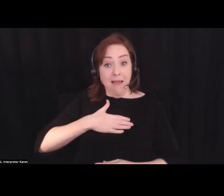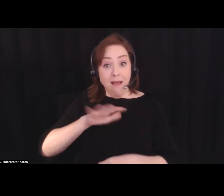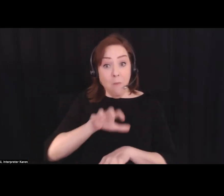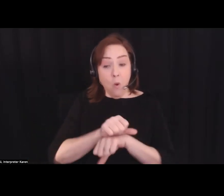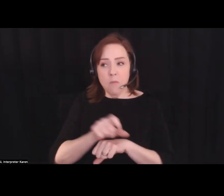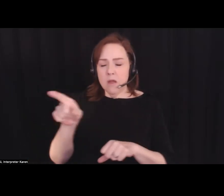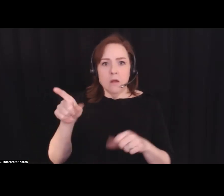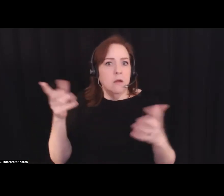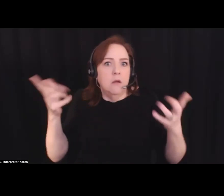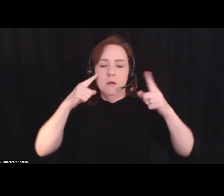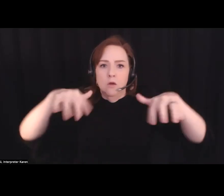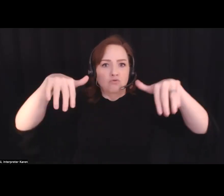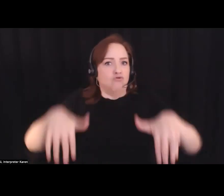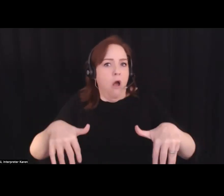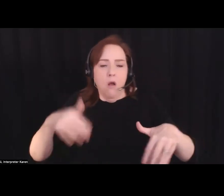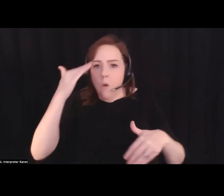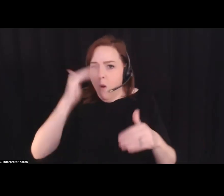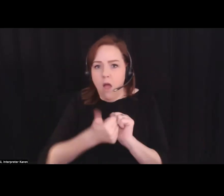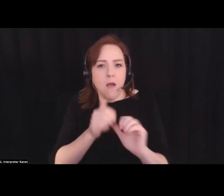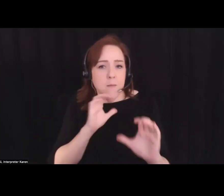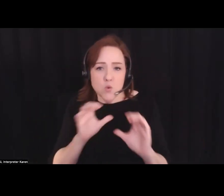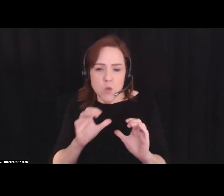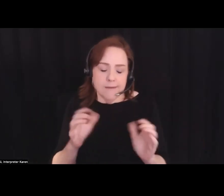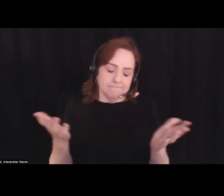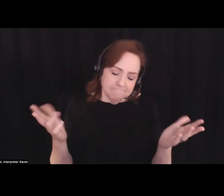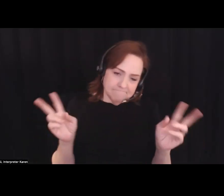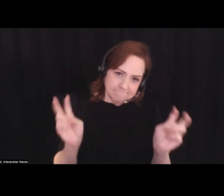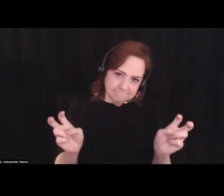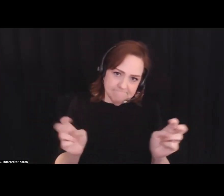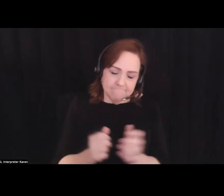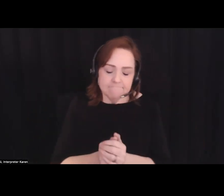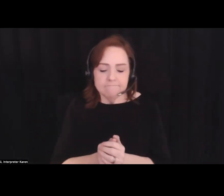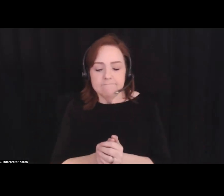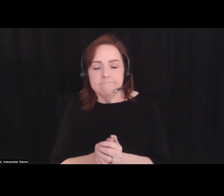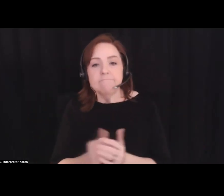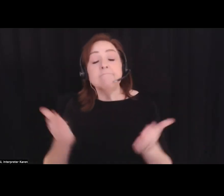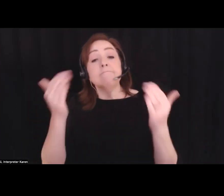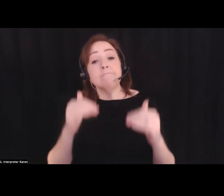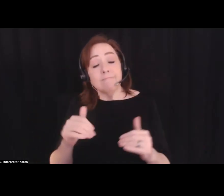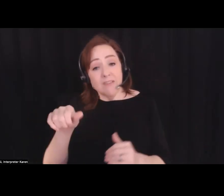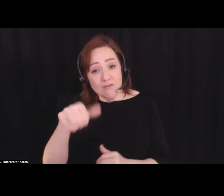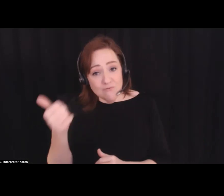on how to communicate. another quote I have had one telehealth appointment and it did not go